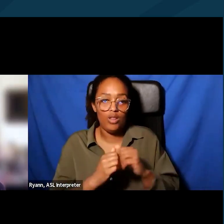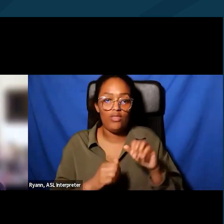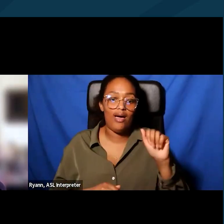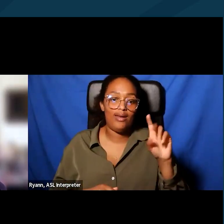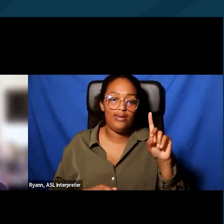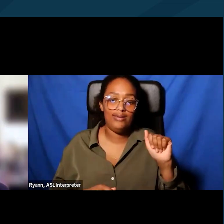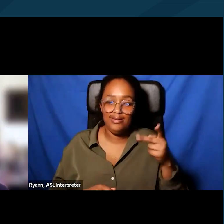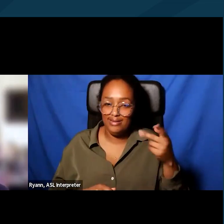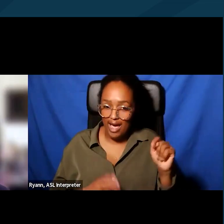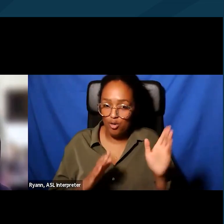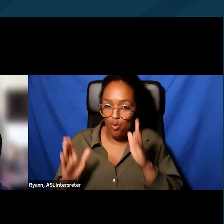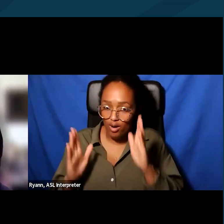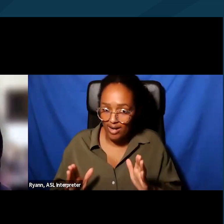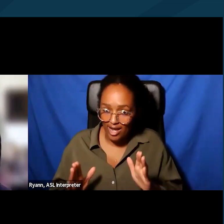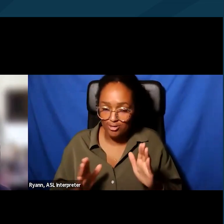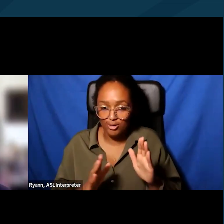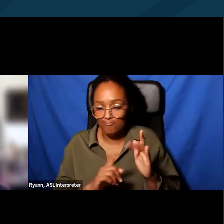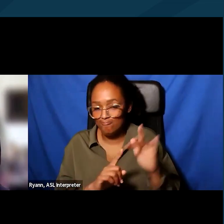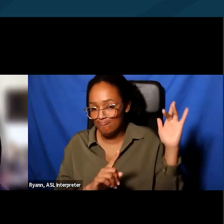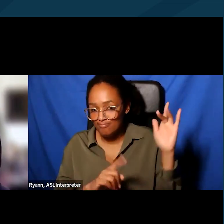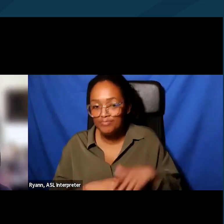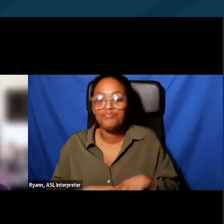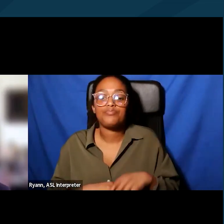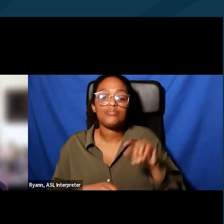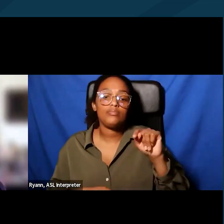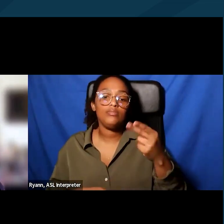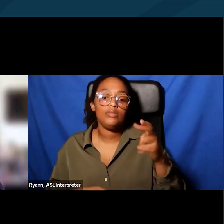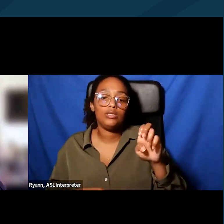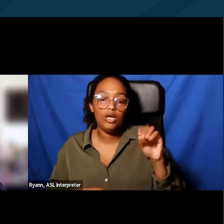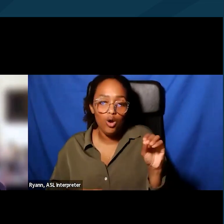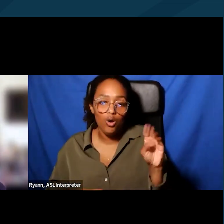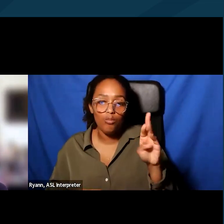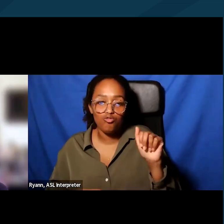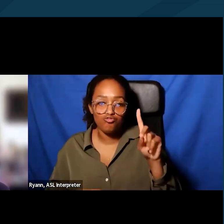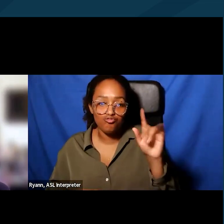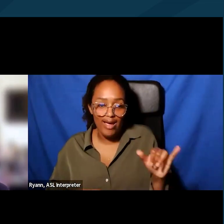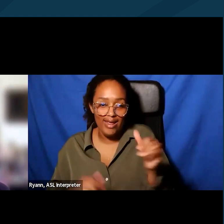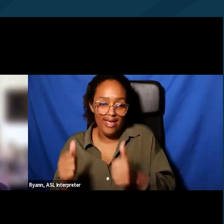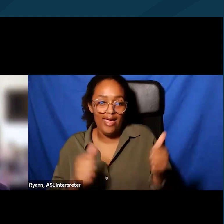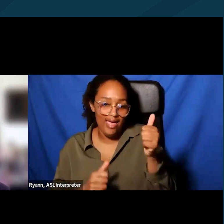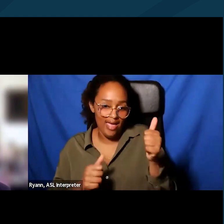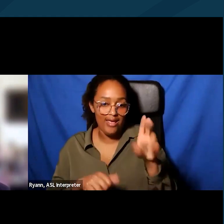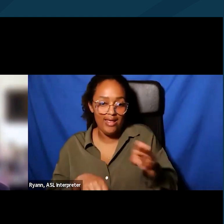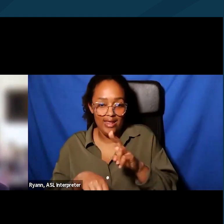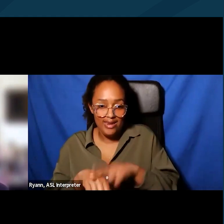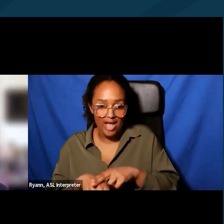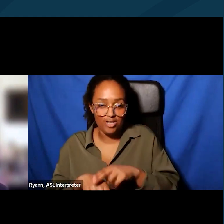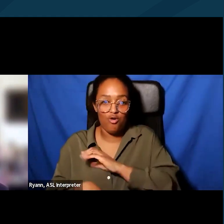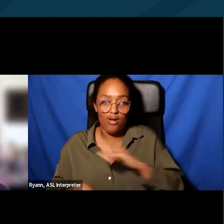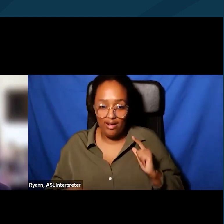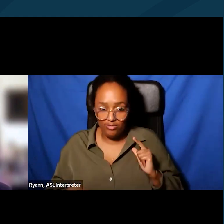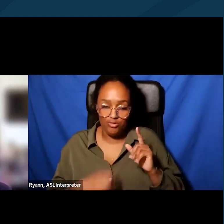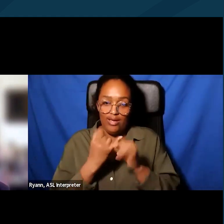head of the National Council on Independent Living; Maria Town, president and CEO of AAPD;